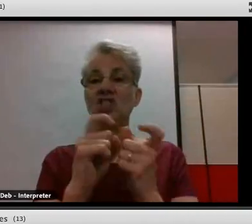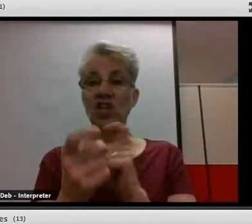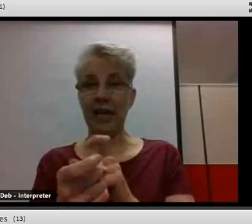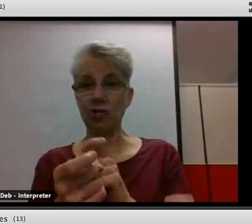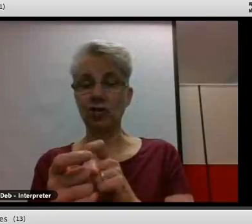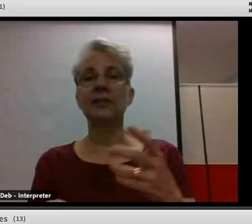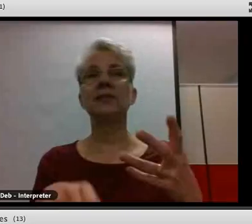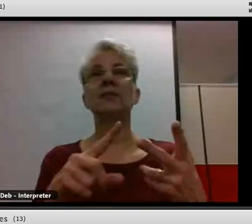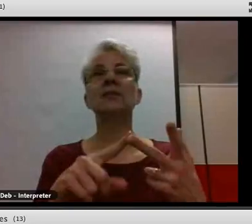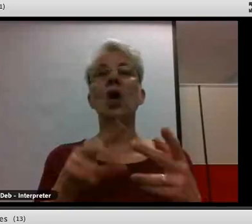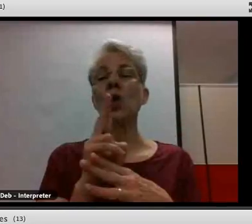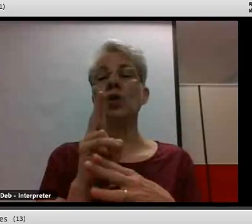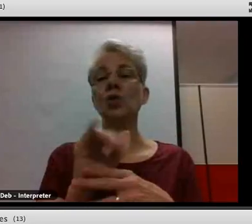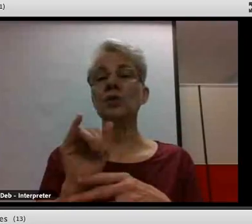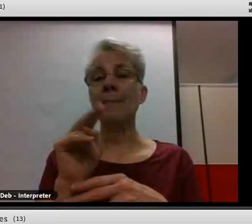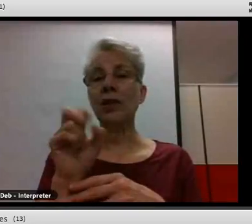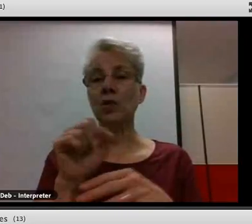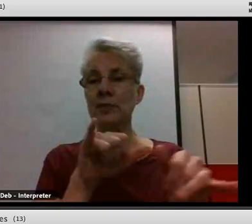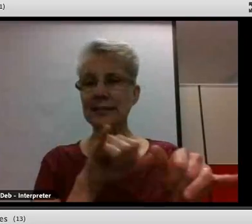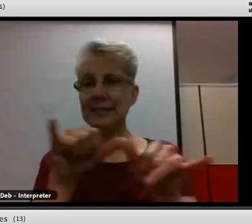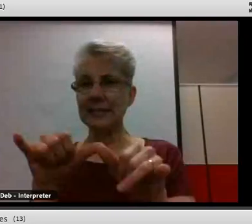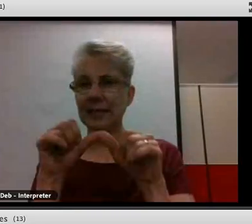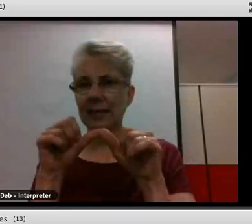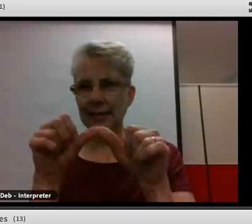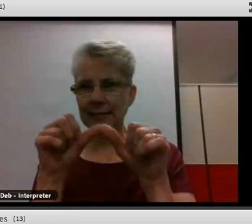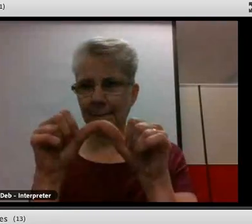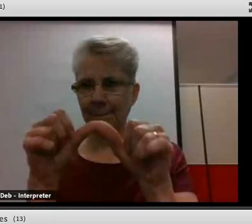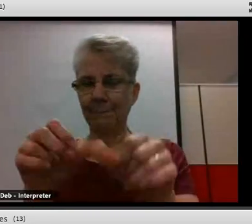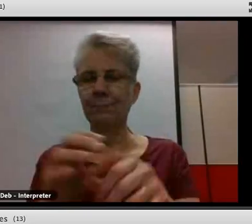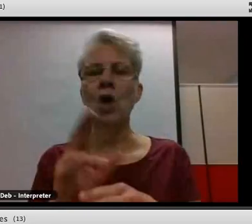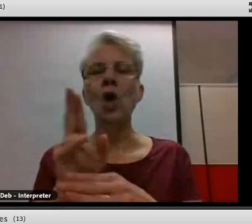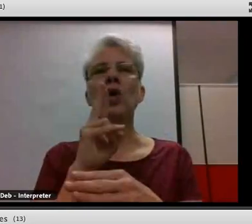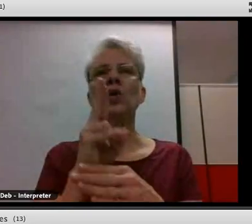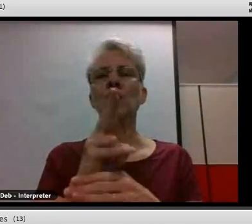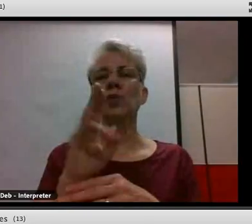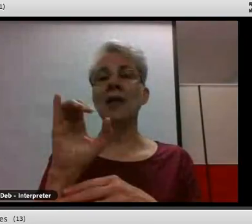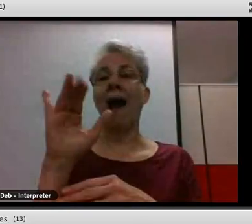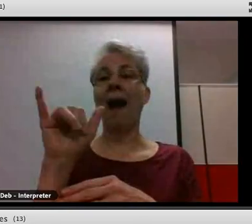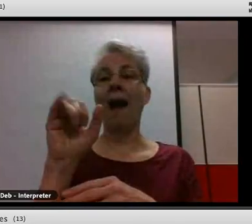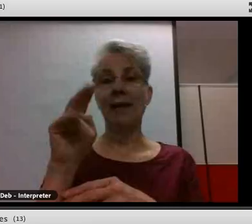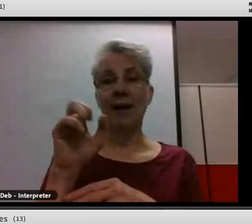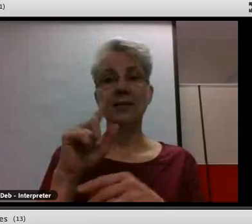If you put it on the right spot, but if you're doing a screen reader,